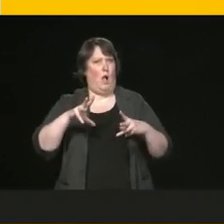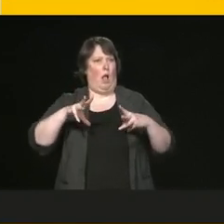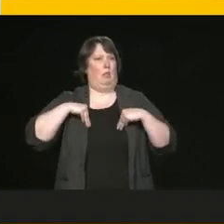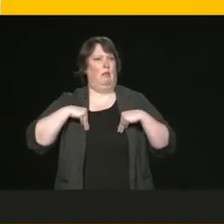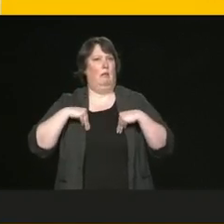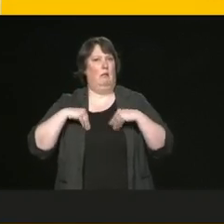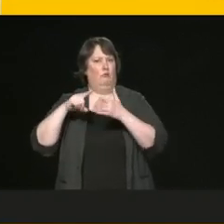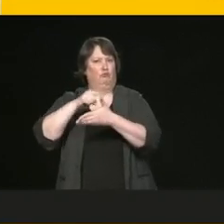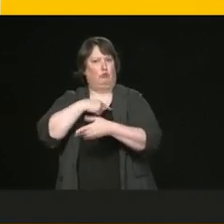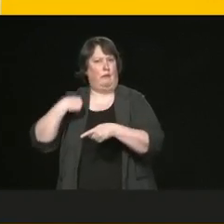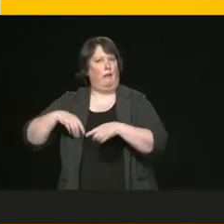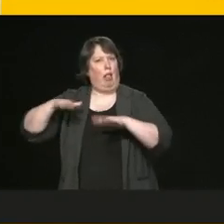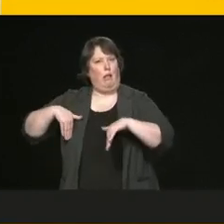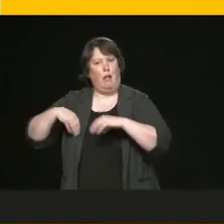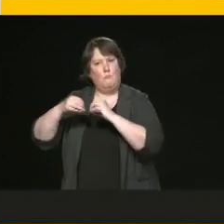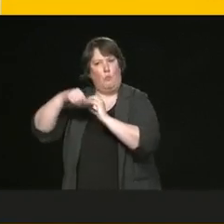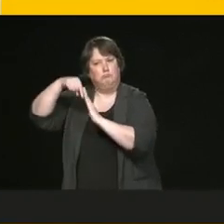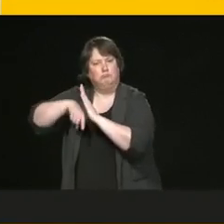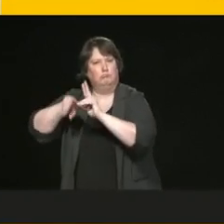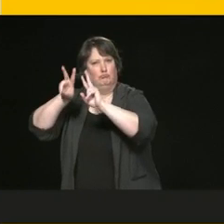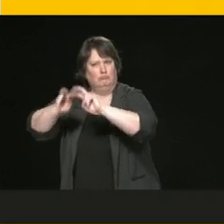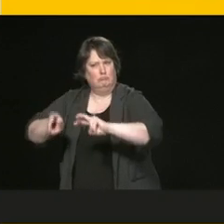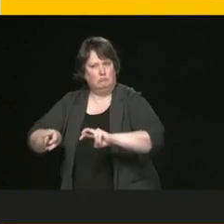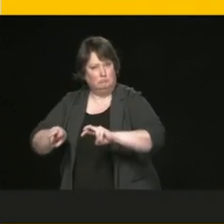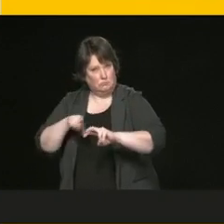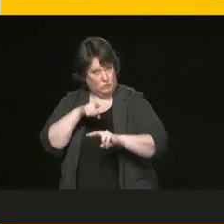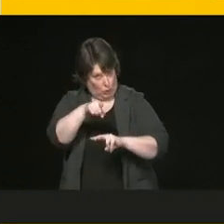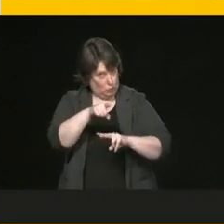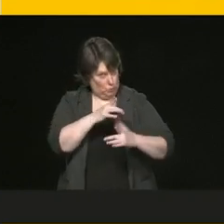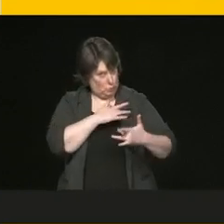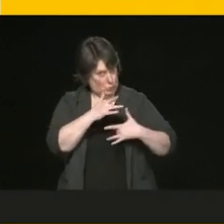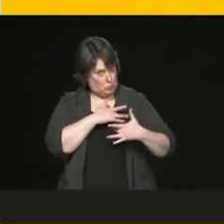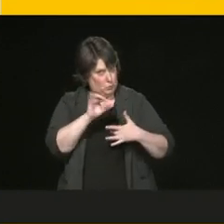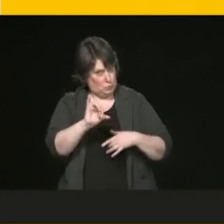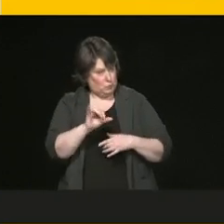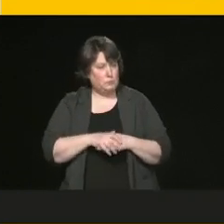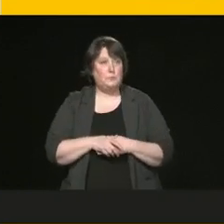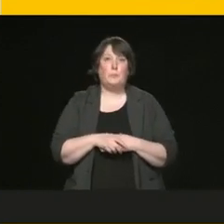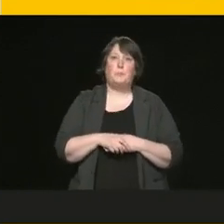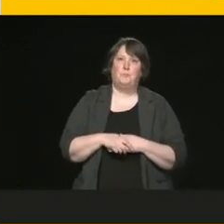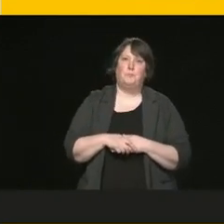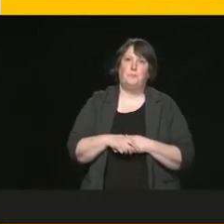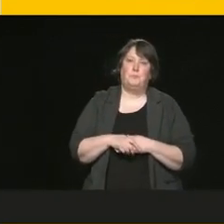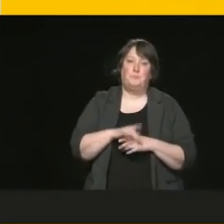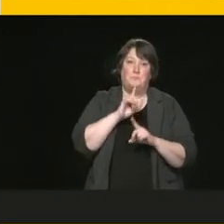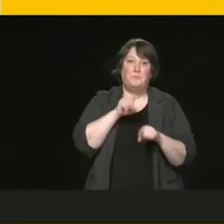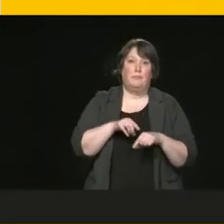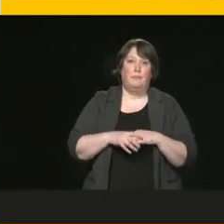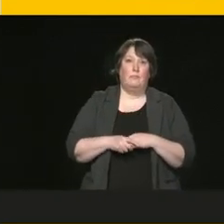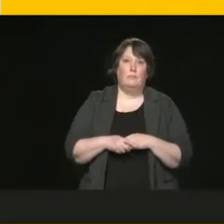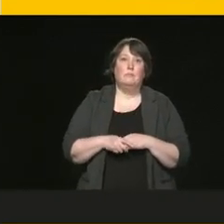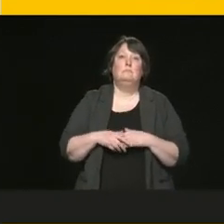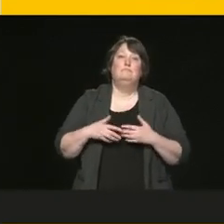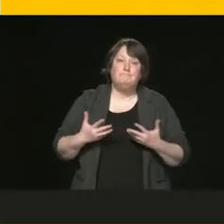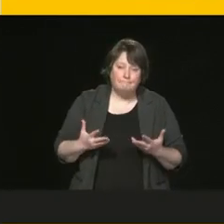W.H.O. WAS TOO WILLING TO TAKE THE WORD OF THE CHINESE REGIME EARLY ON IN THE PANDEMIC. DO YOU SHARE THOSE CONCERNS?